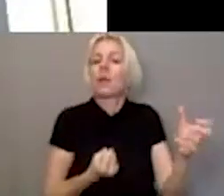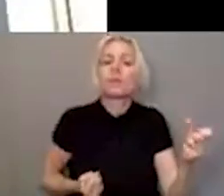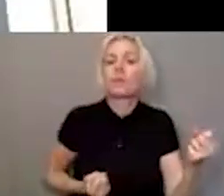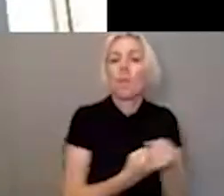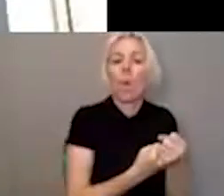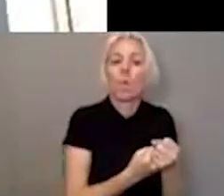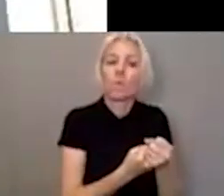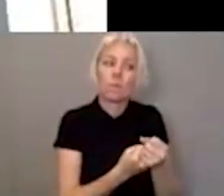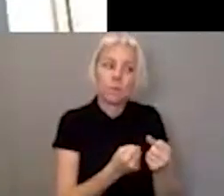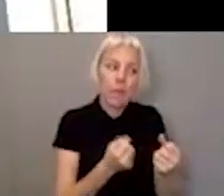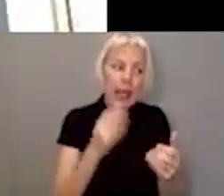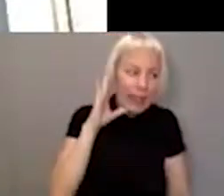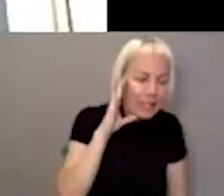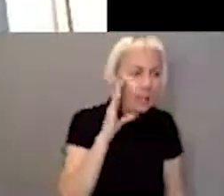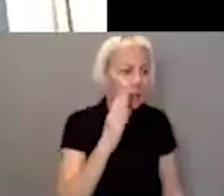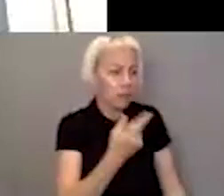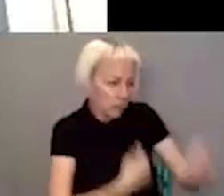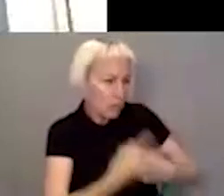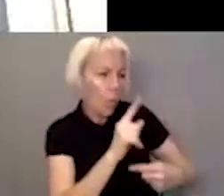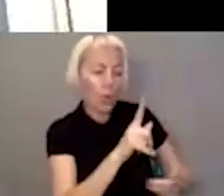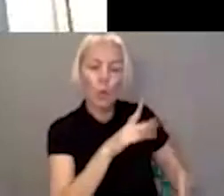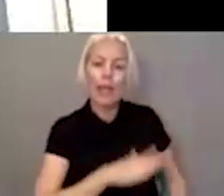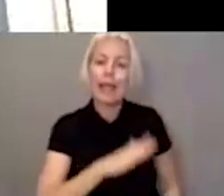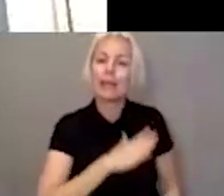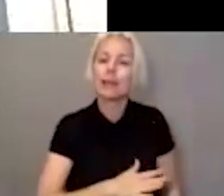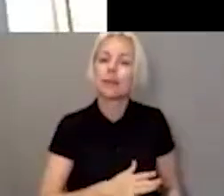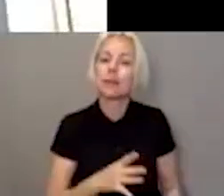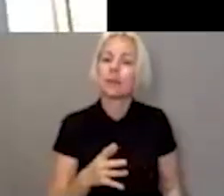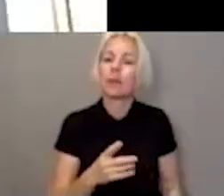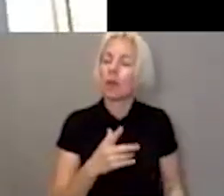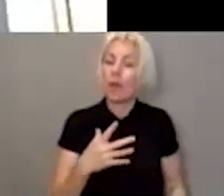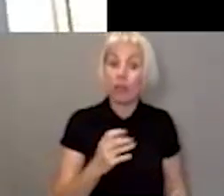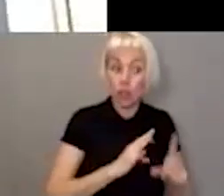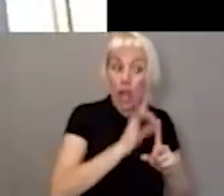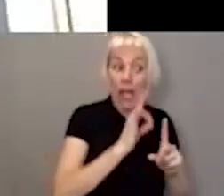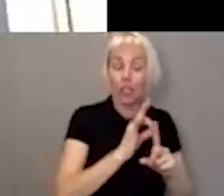the change going, but the willingness to sit and listen and really hear the hard truths,